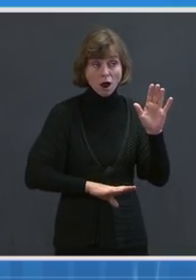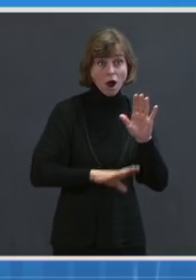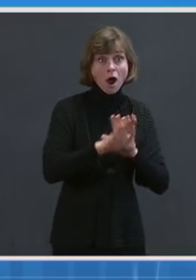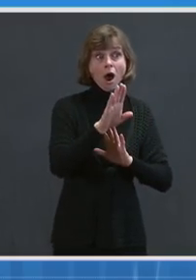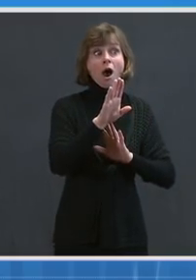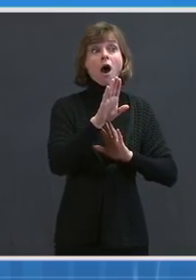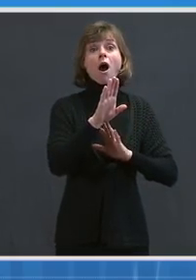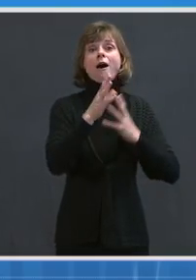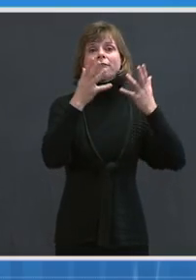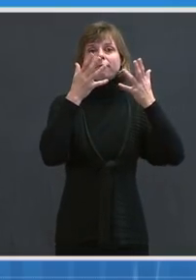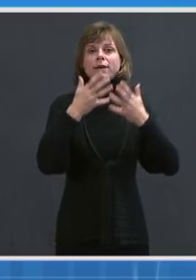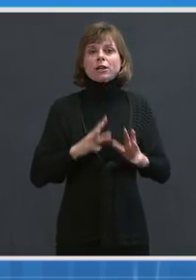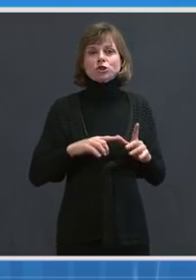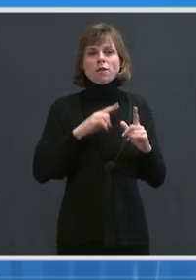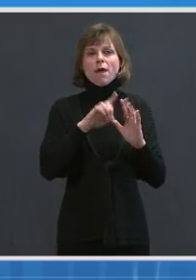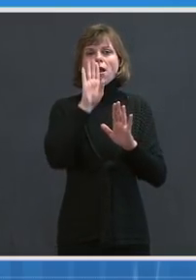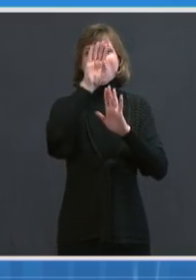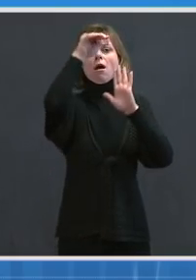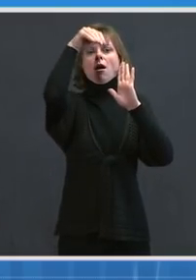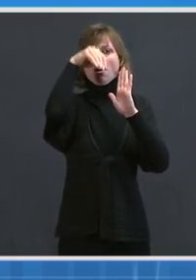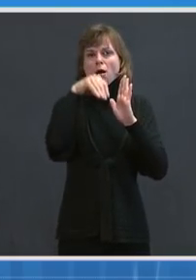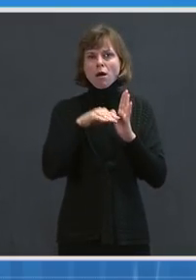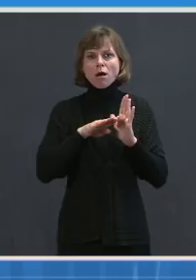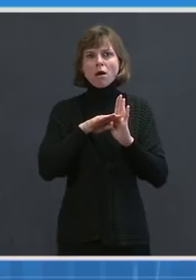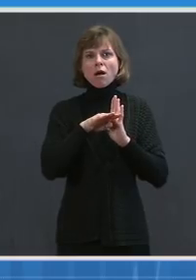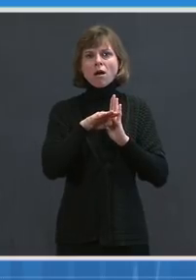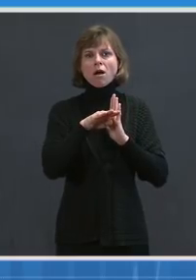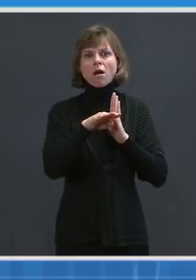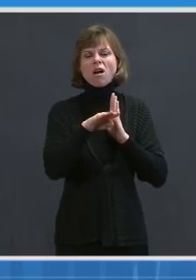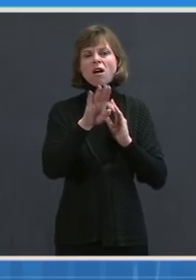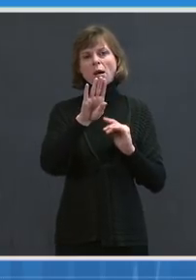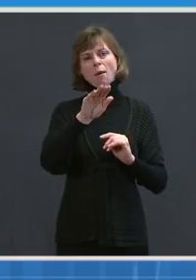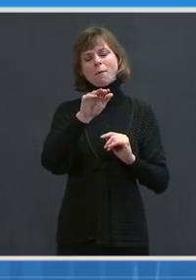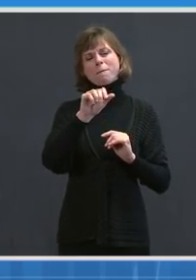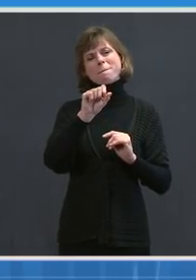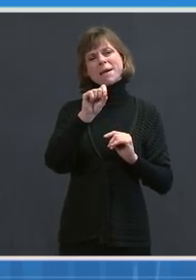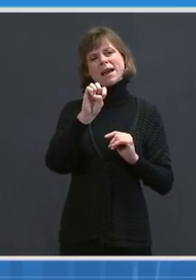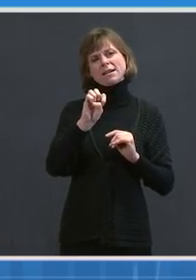to was a baseline of about 20,000 cases per day.